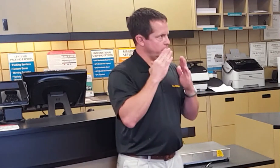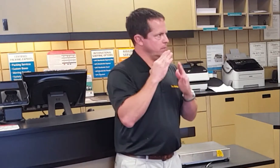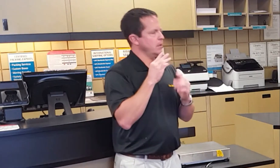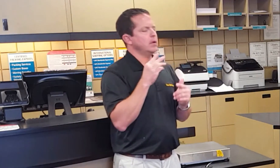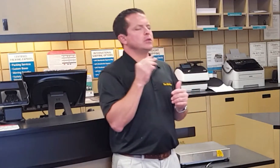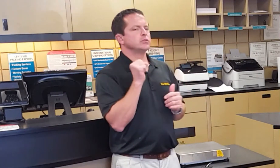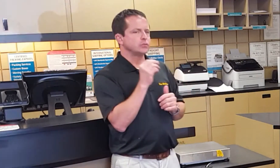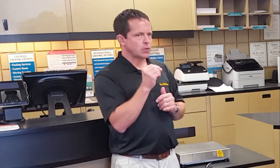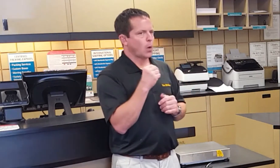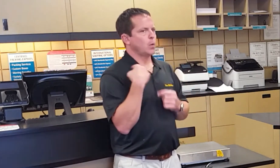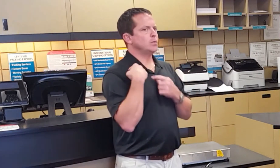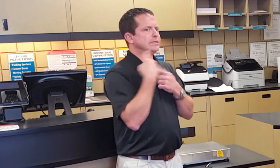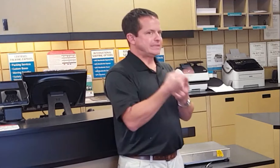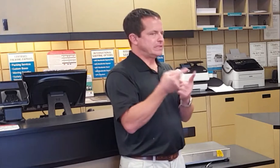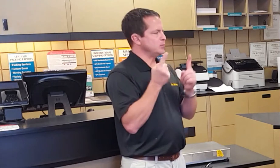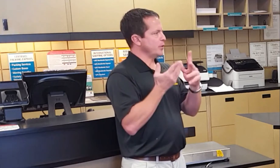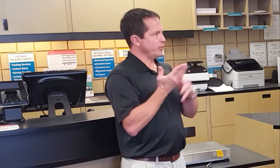there were no troubles.